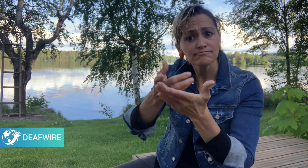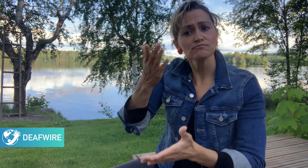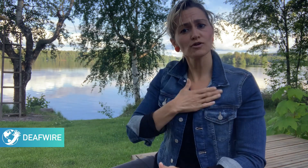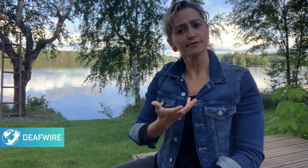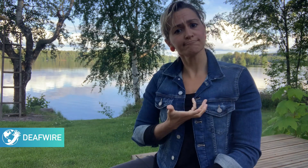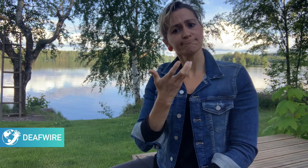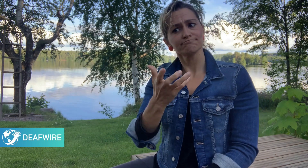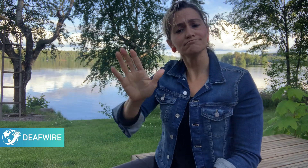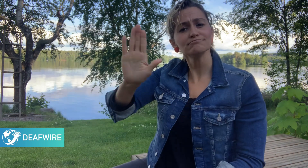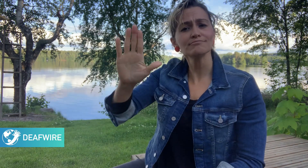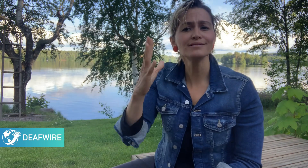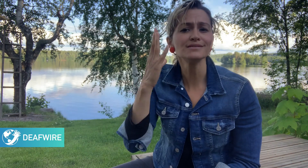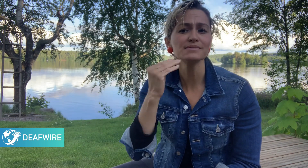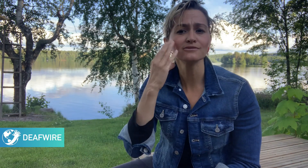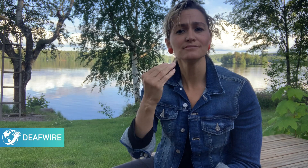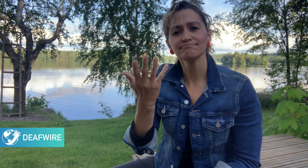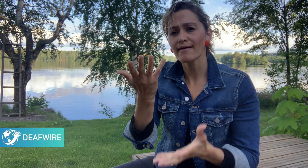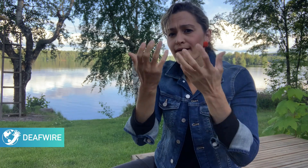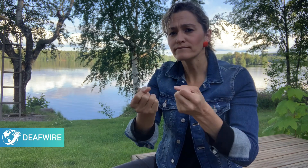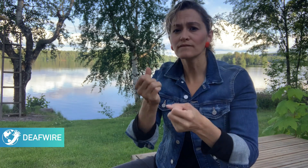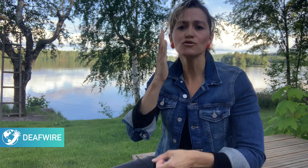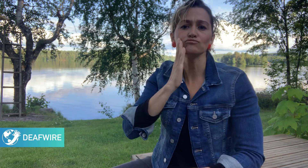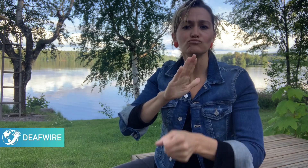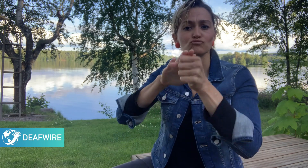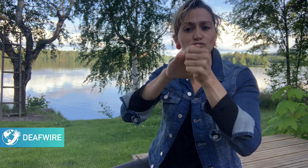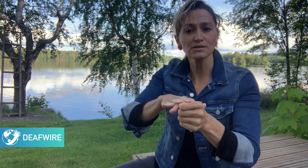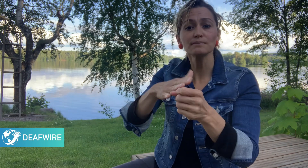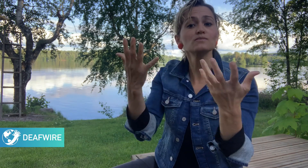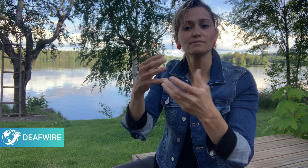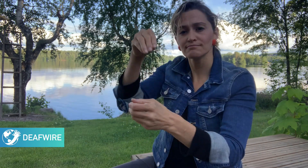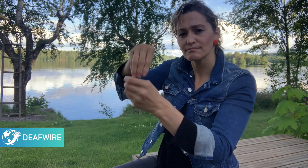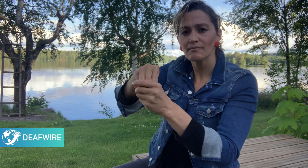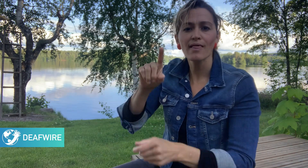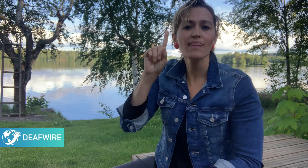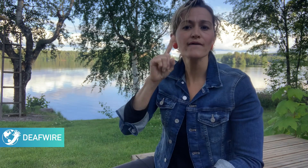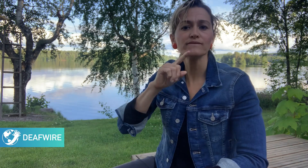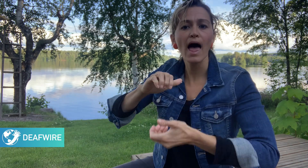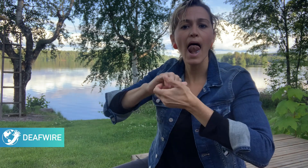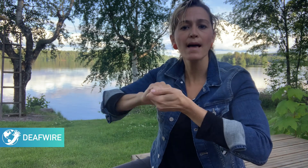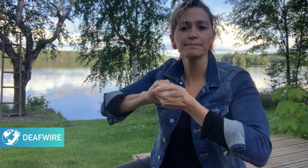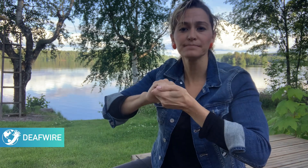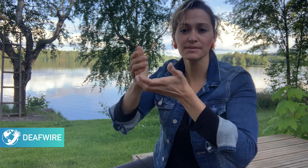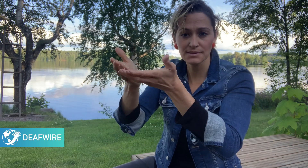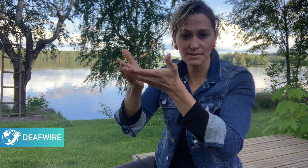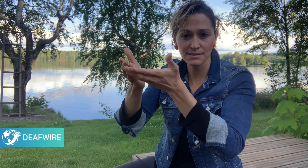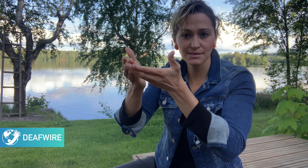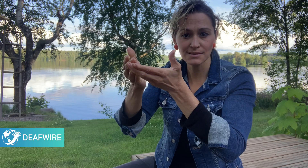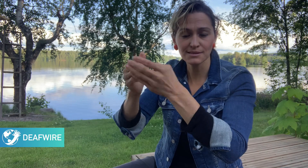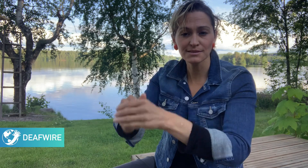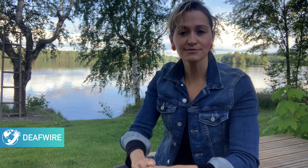academy, to share her experience with racism in Deaf clubs.